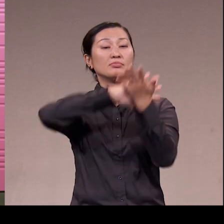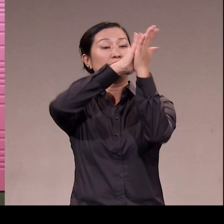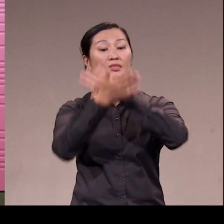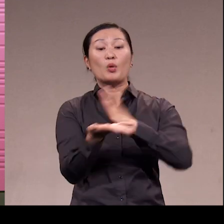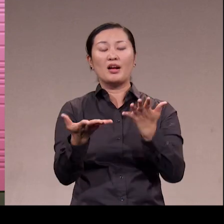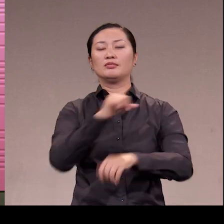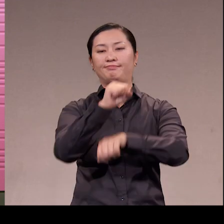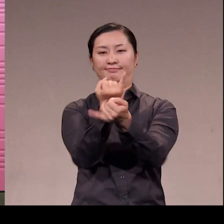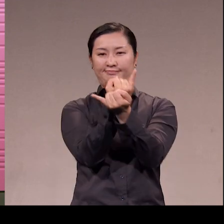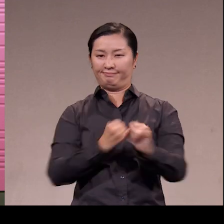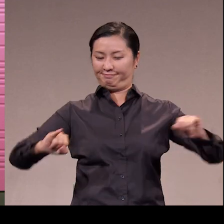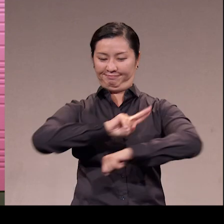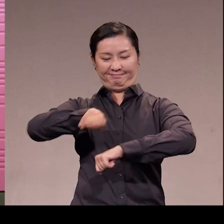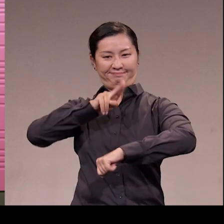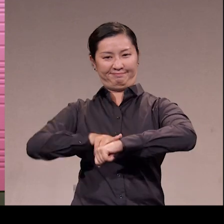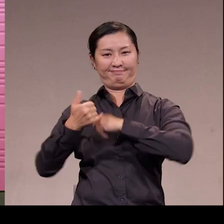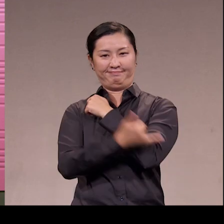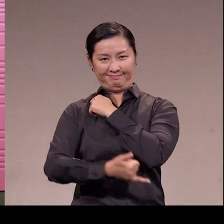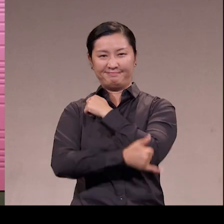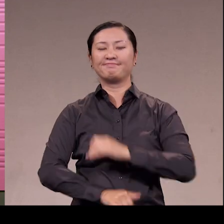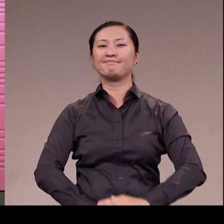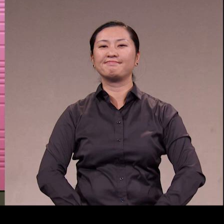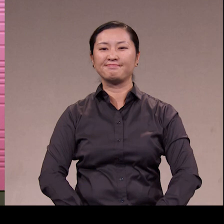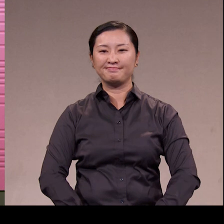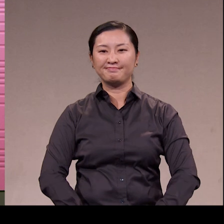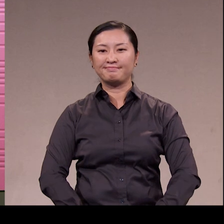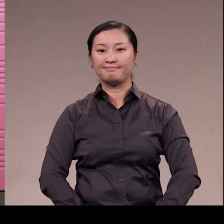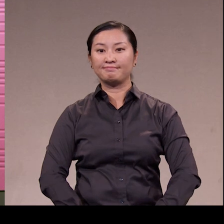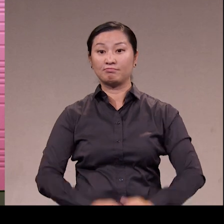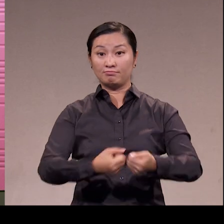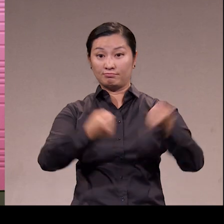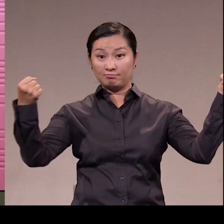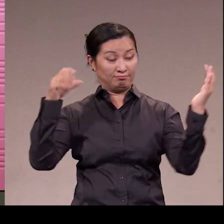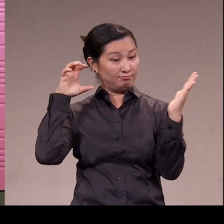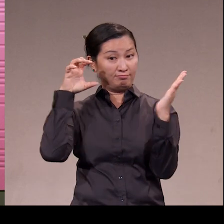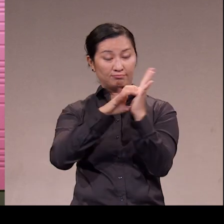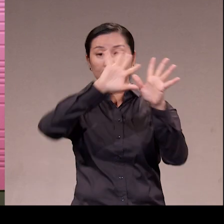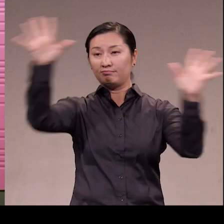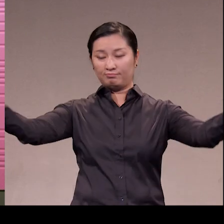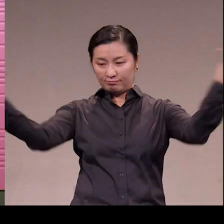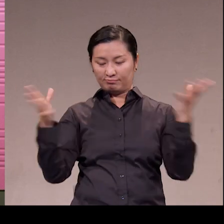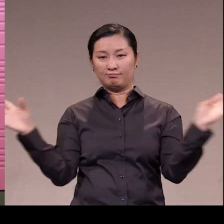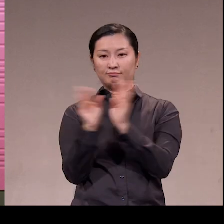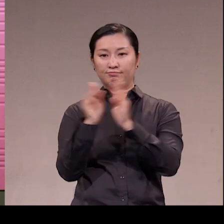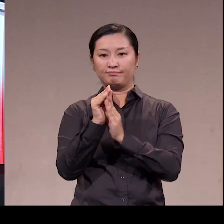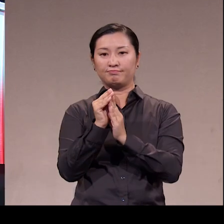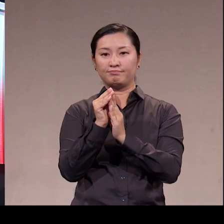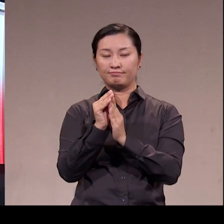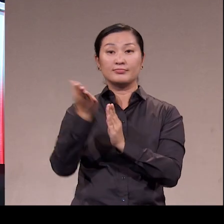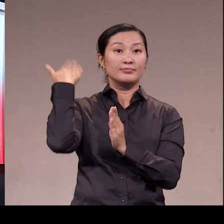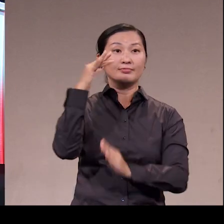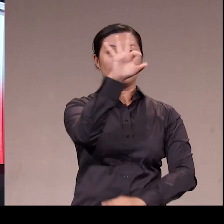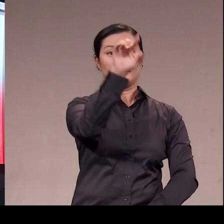At the press conference on 9th August 1965, Mr Lee Kuan Yew promised